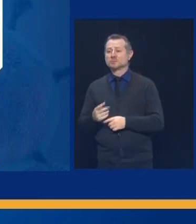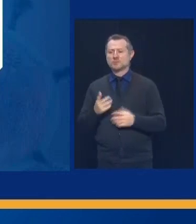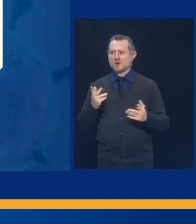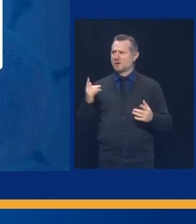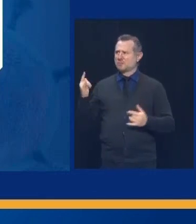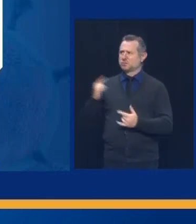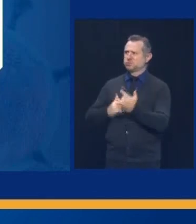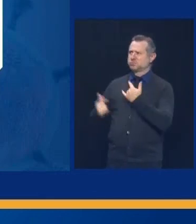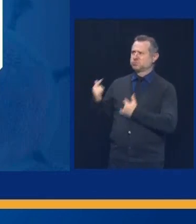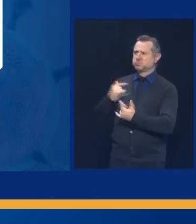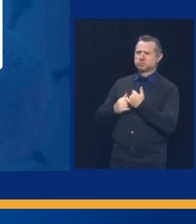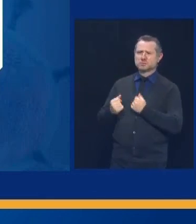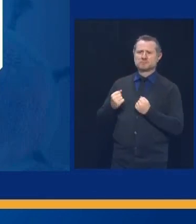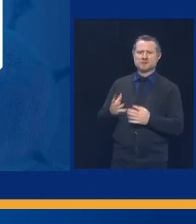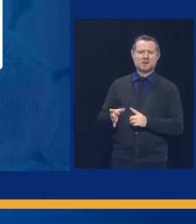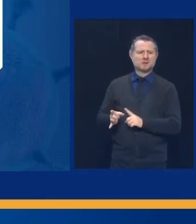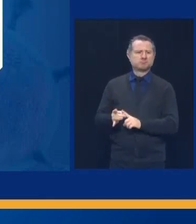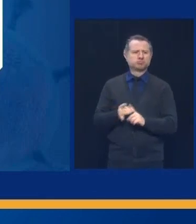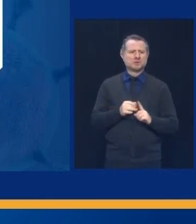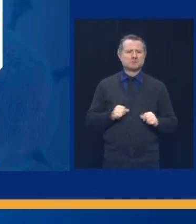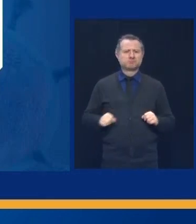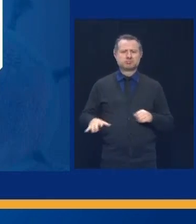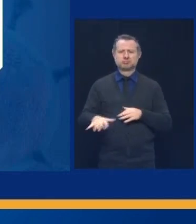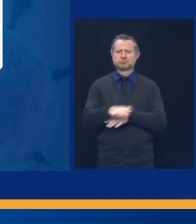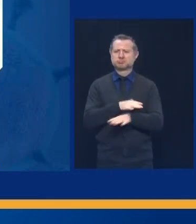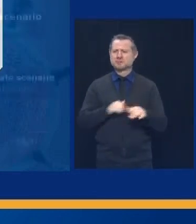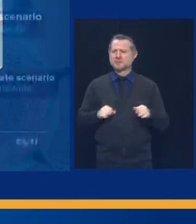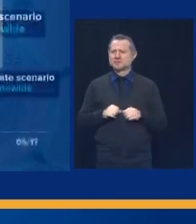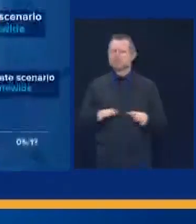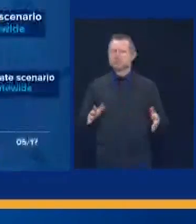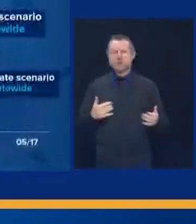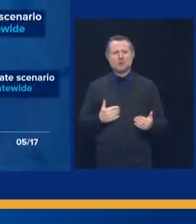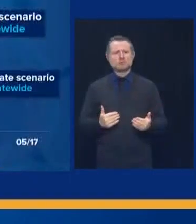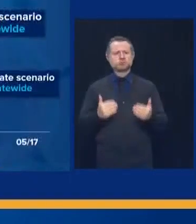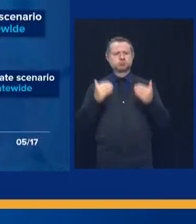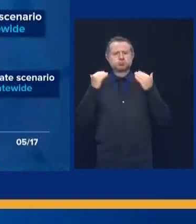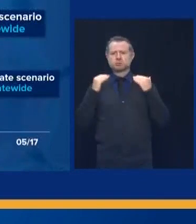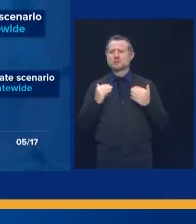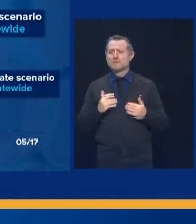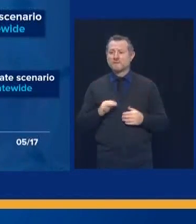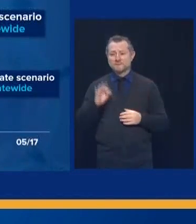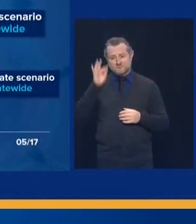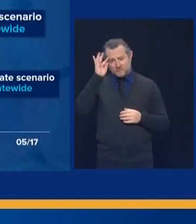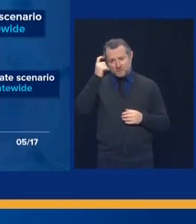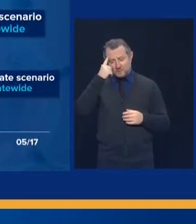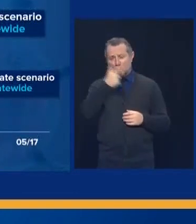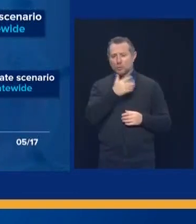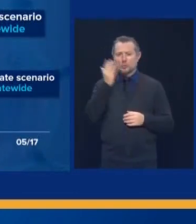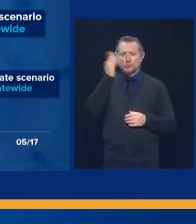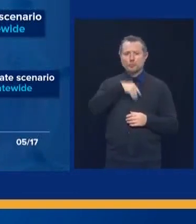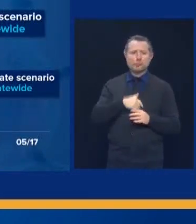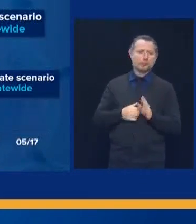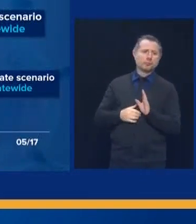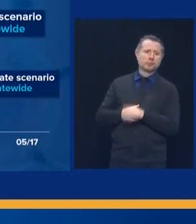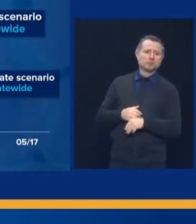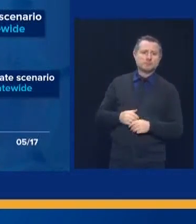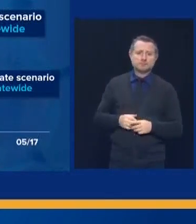FACT. JANUARY, FEBRUARY, MARCH, COVID CAME TO NEW YORK.